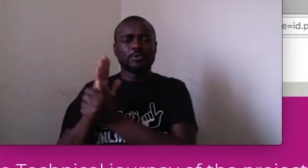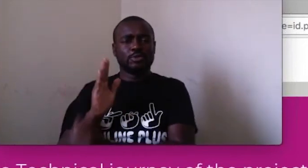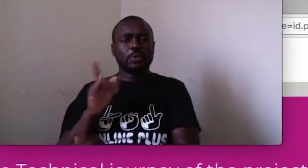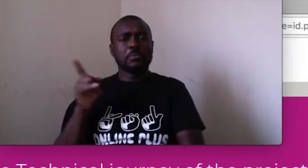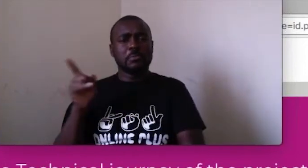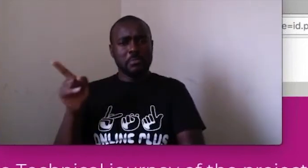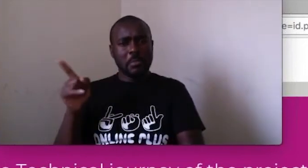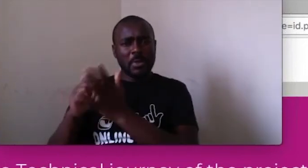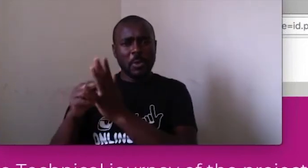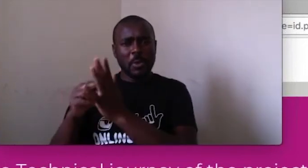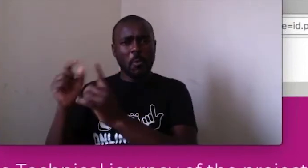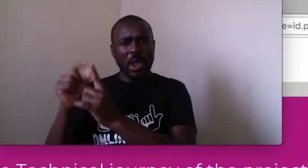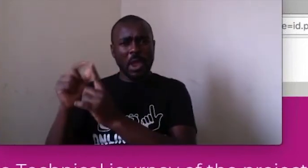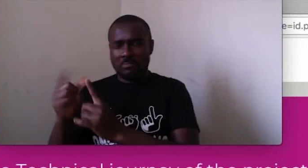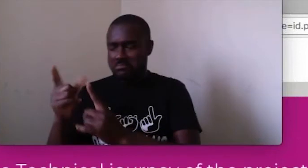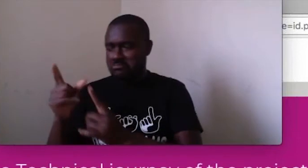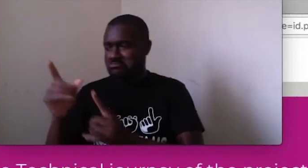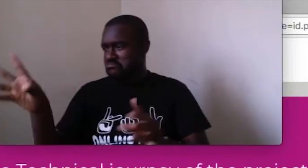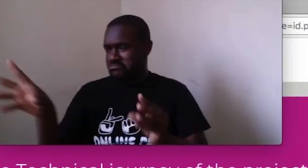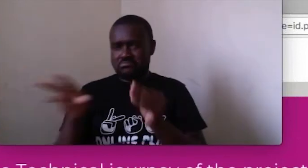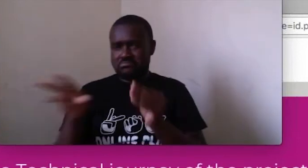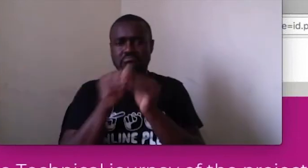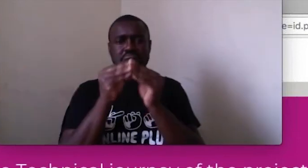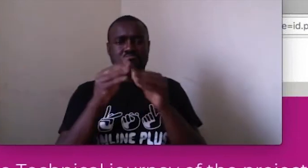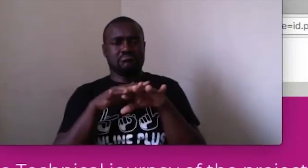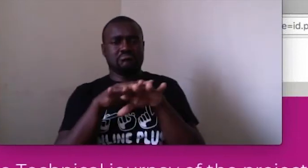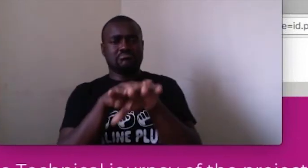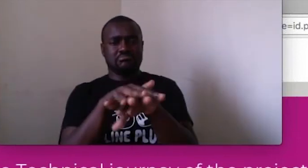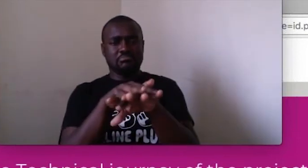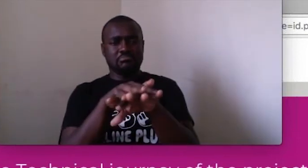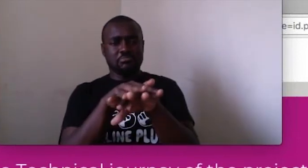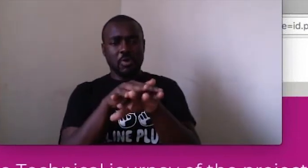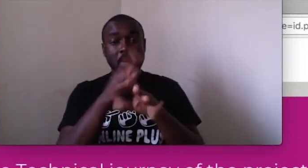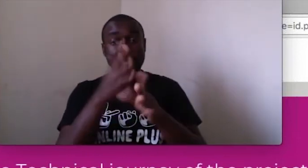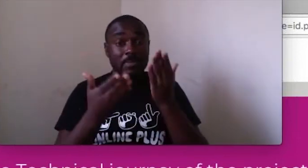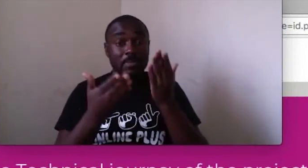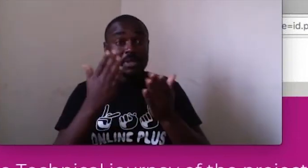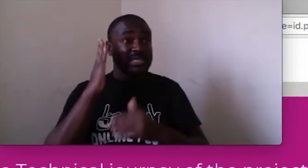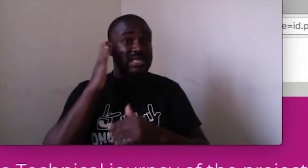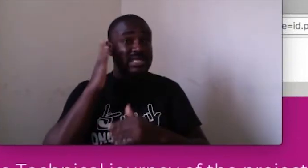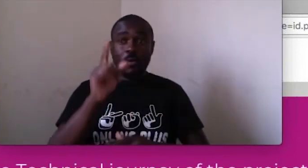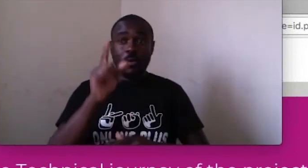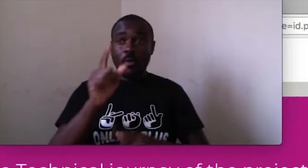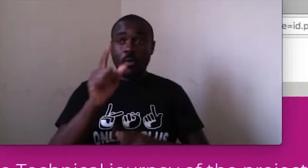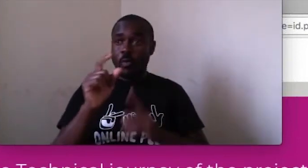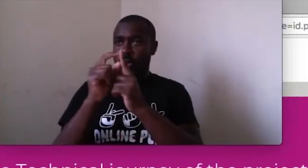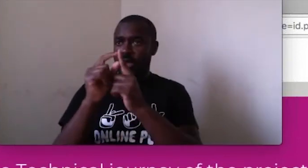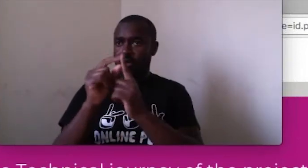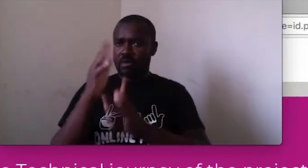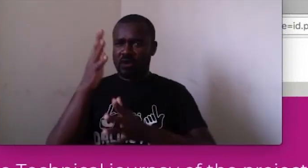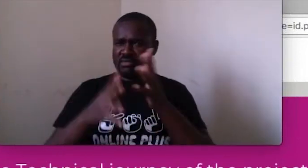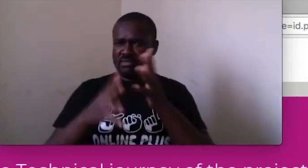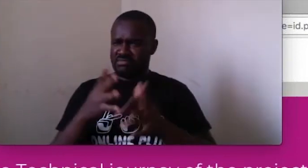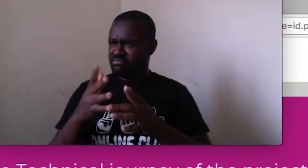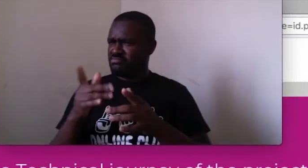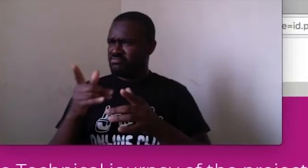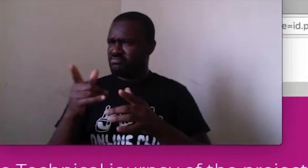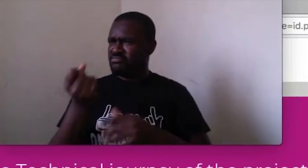I decided to use the Oxford Dictionary It has an easier way to explain and then match it with the video